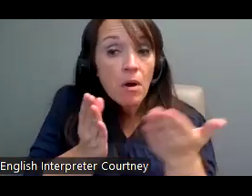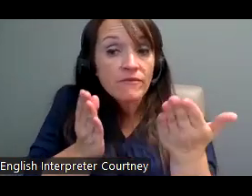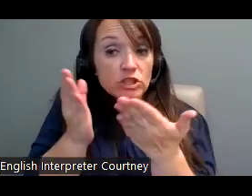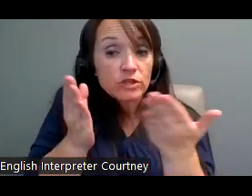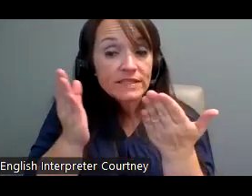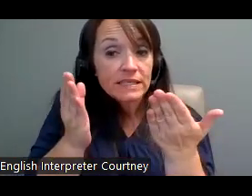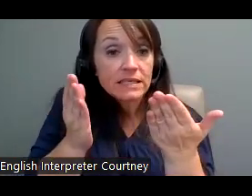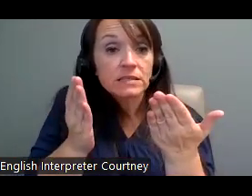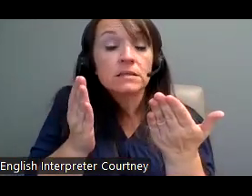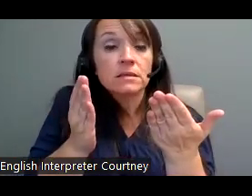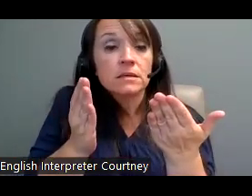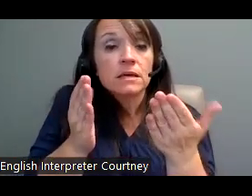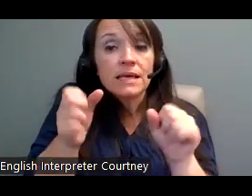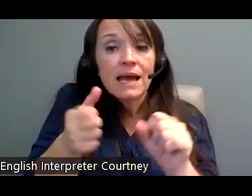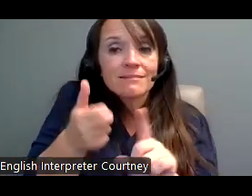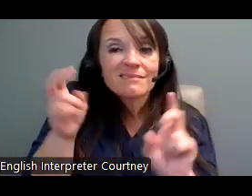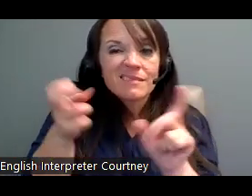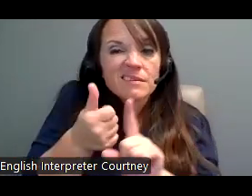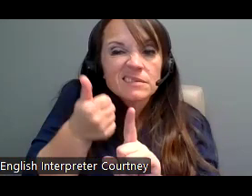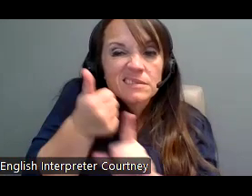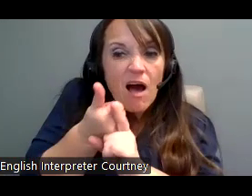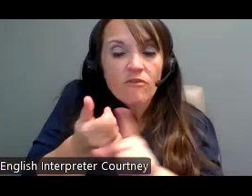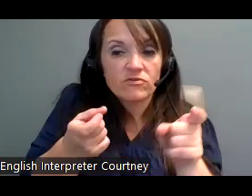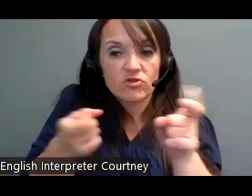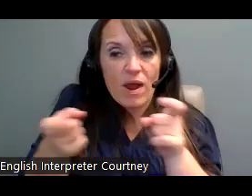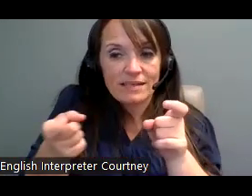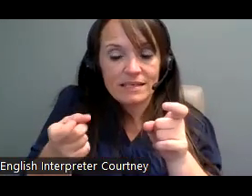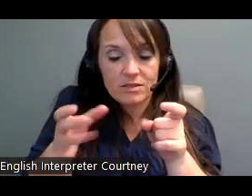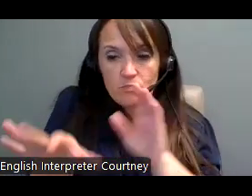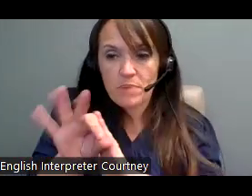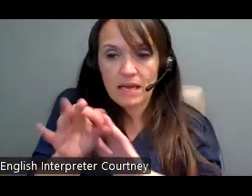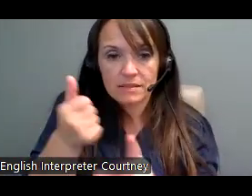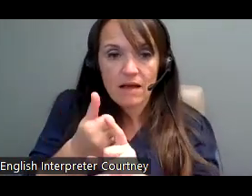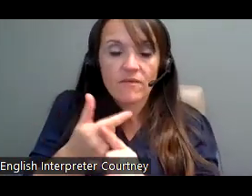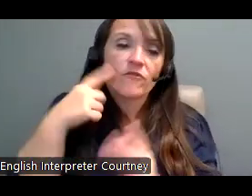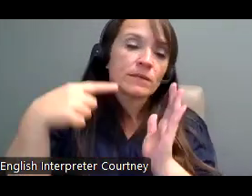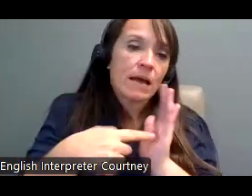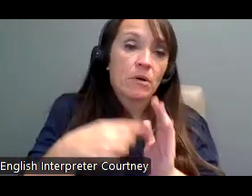that attend church, and aid in the classroom that wants to provide additional hours after,